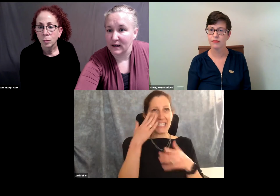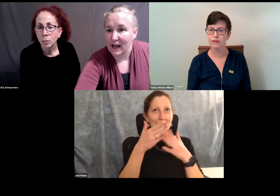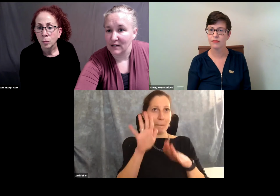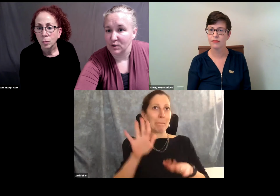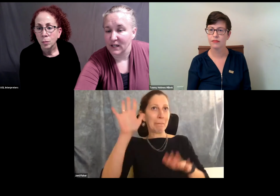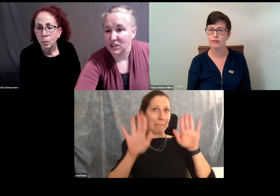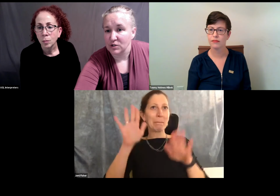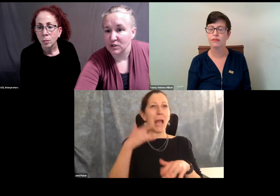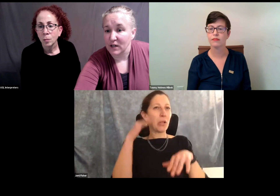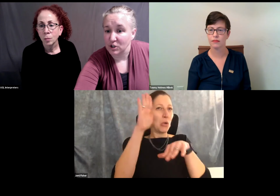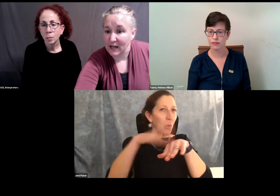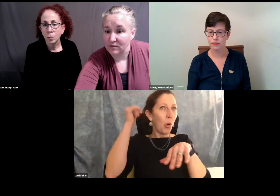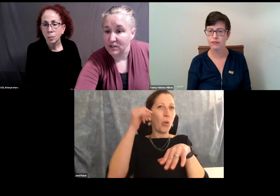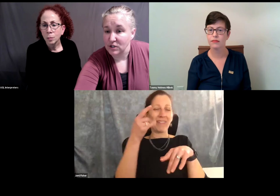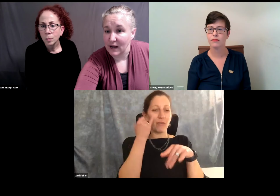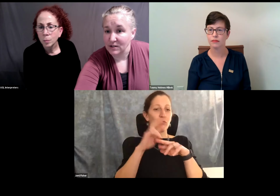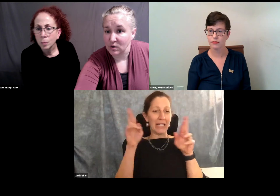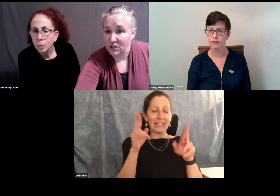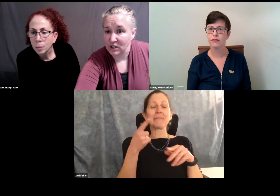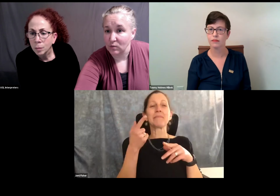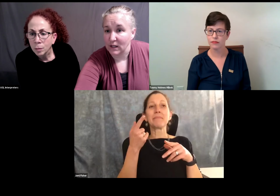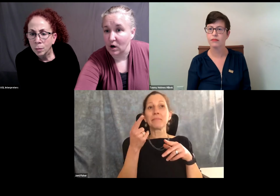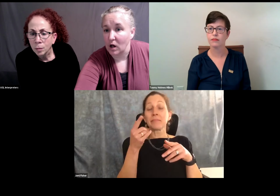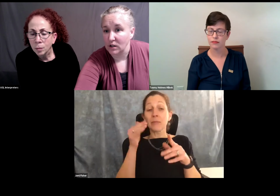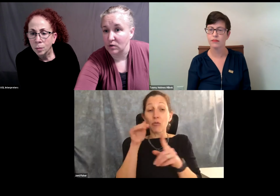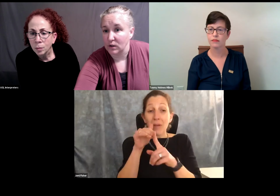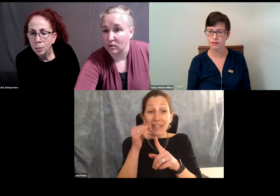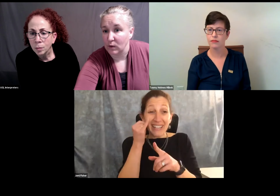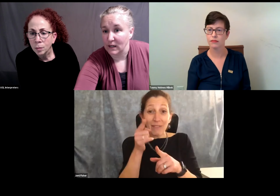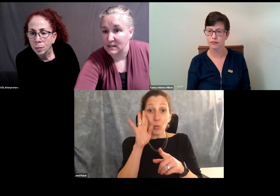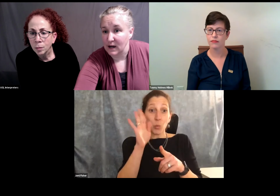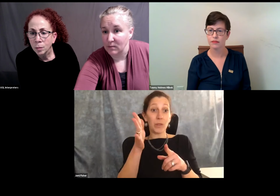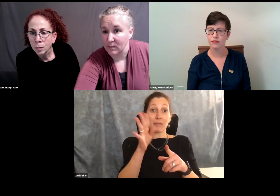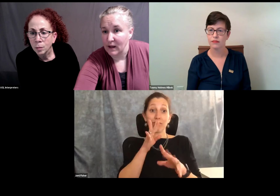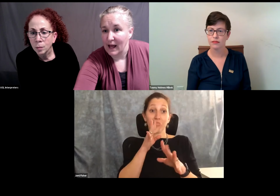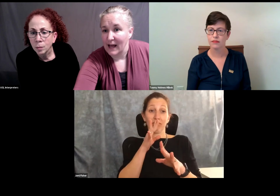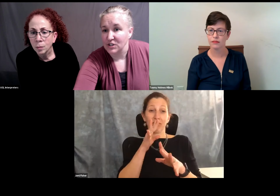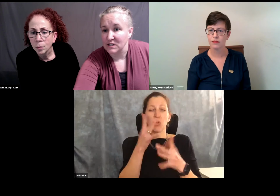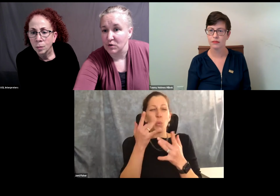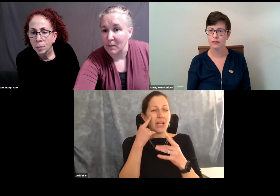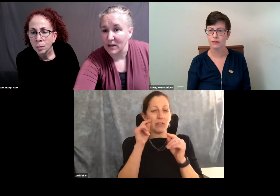And if you would like to use the raise your hand feature to ask a question, we can call on you when you're when it's time and just as a reminder,